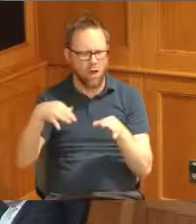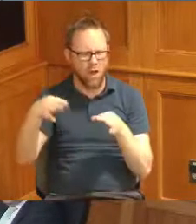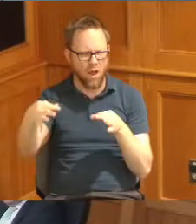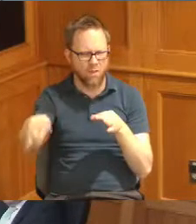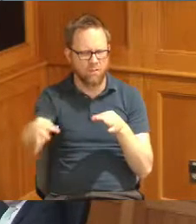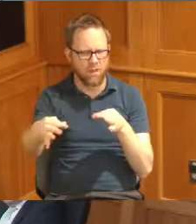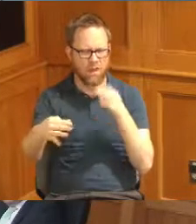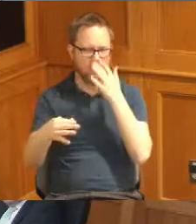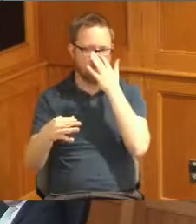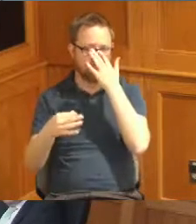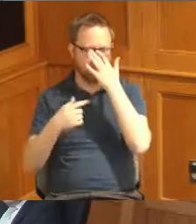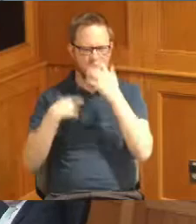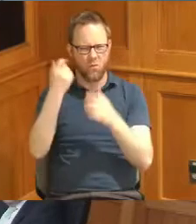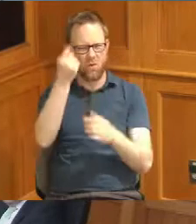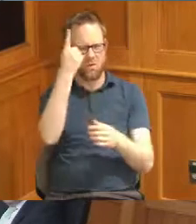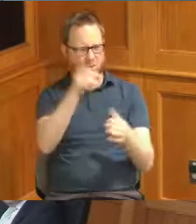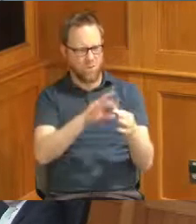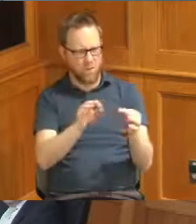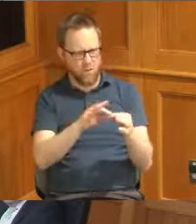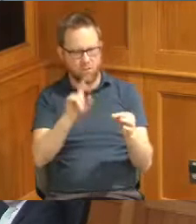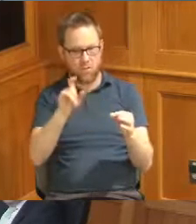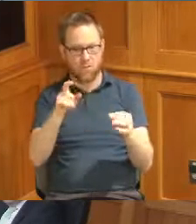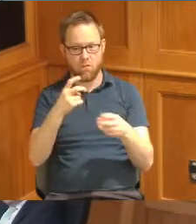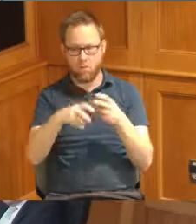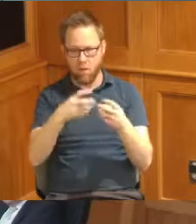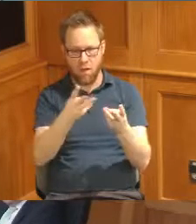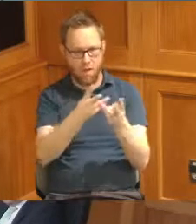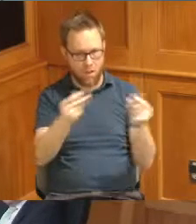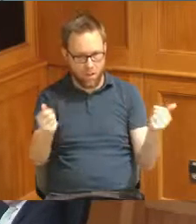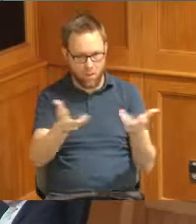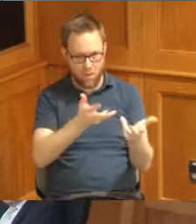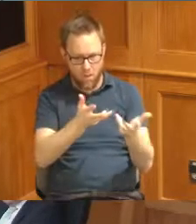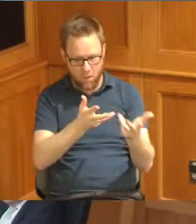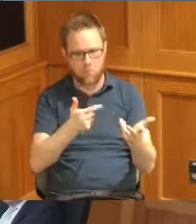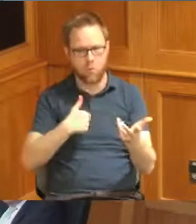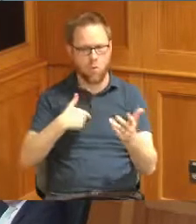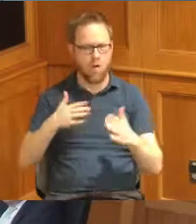what you were saying had to resolve some issues and I'm glad they were able to be resolved